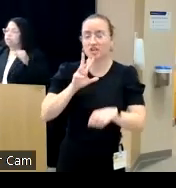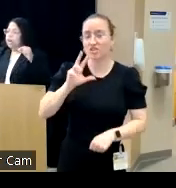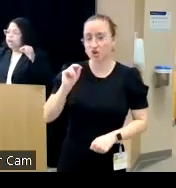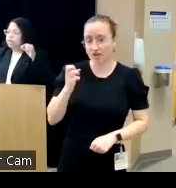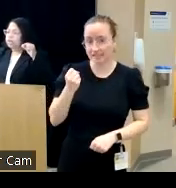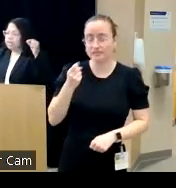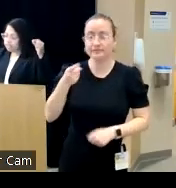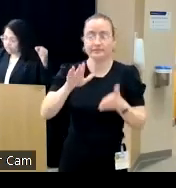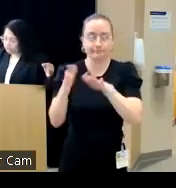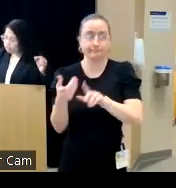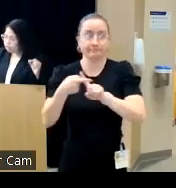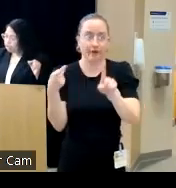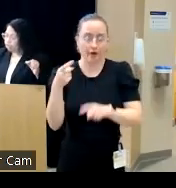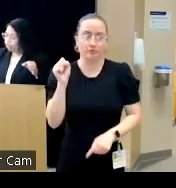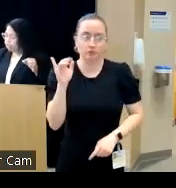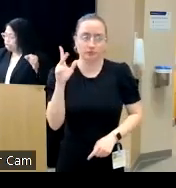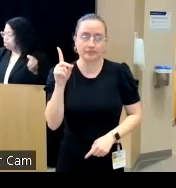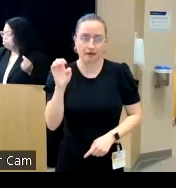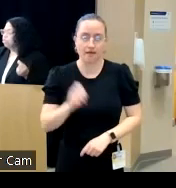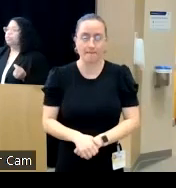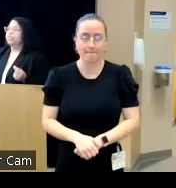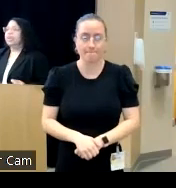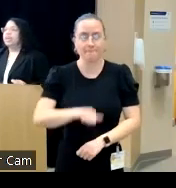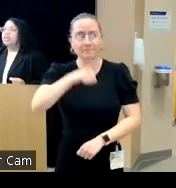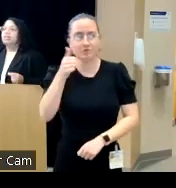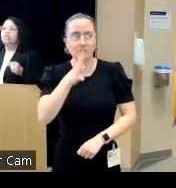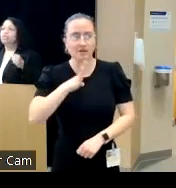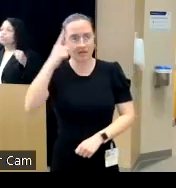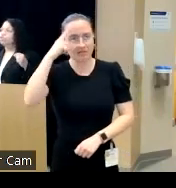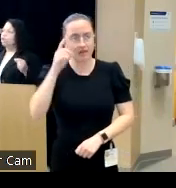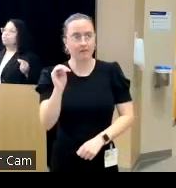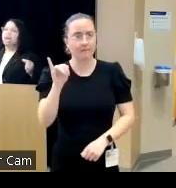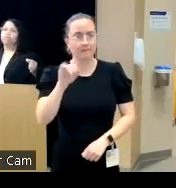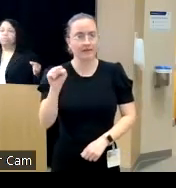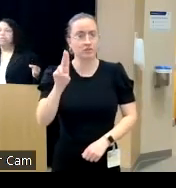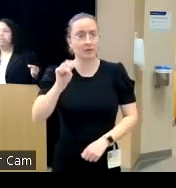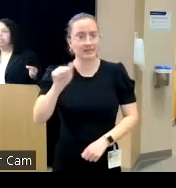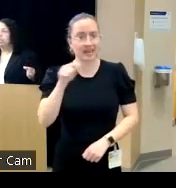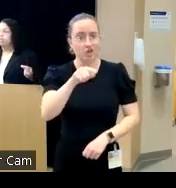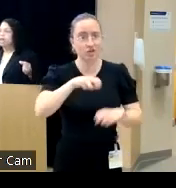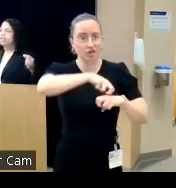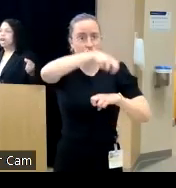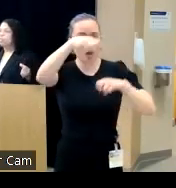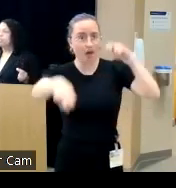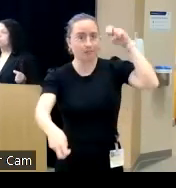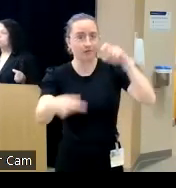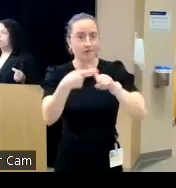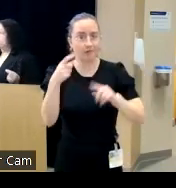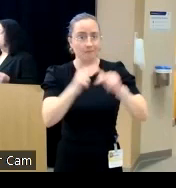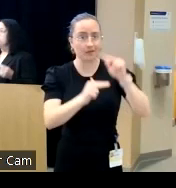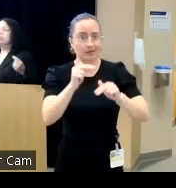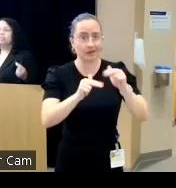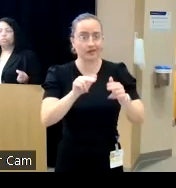so the the other woman who was I think Miss USA jumped out of a building and died by Suicide